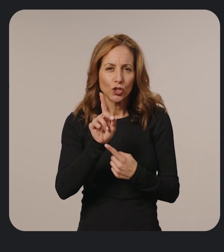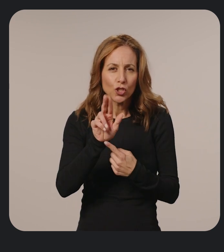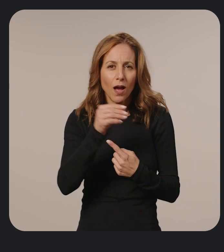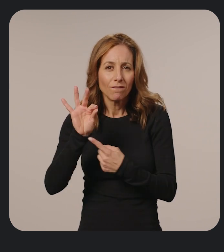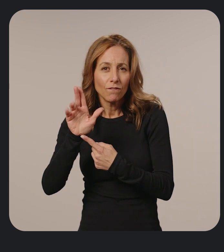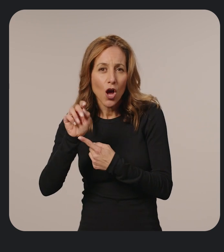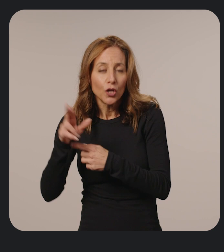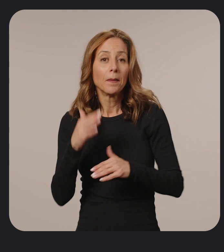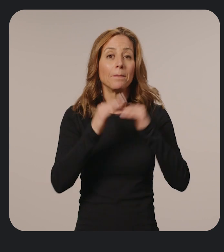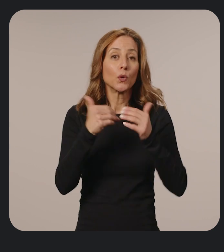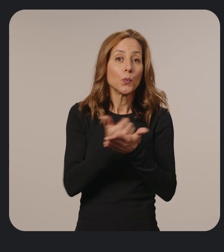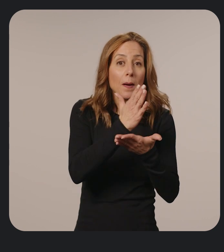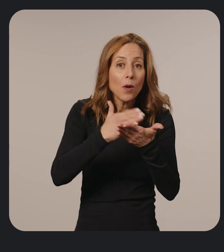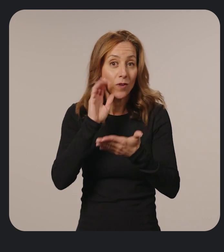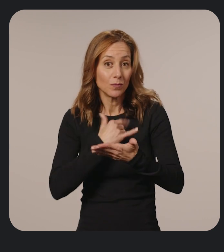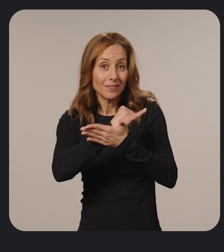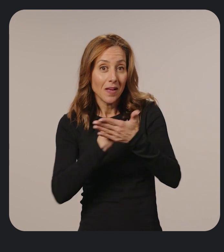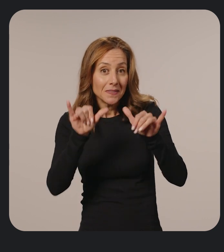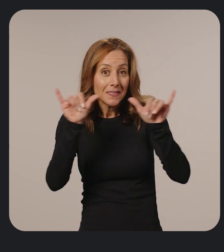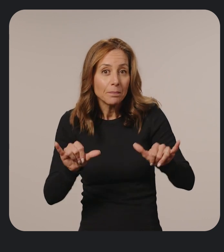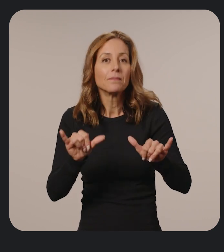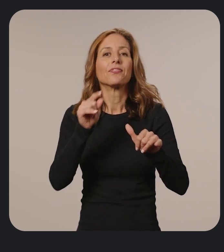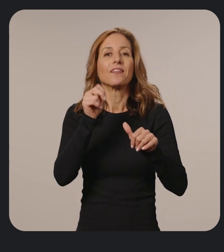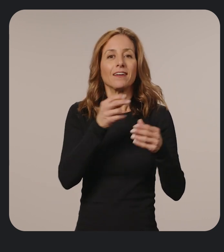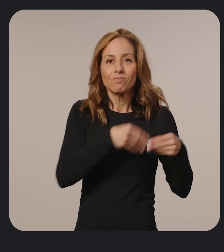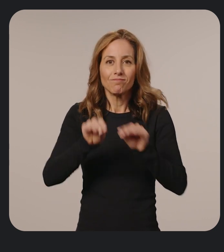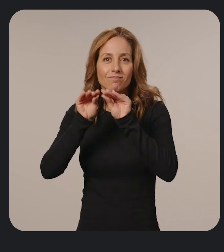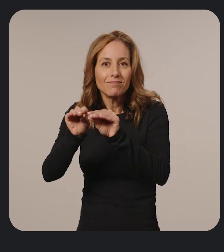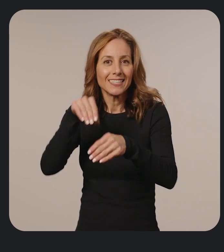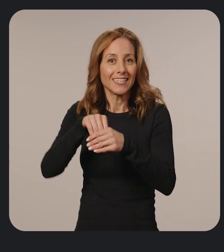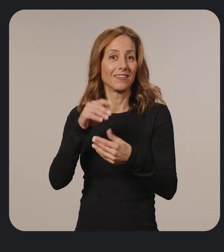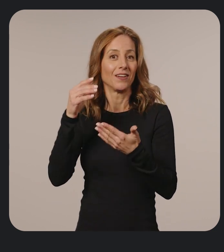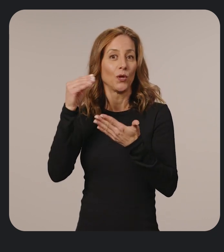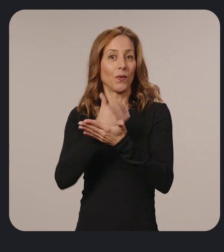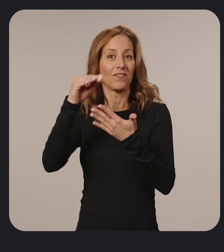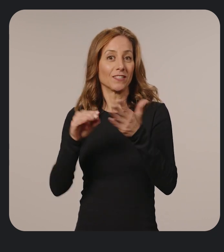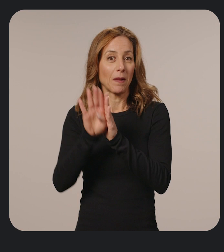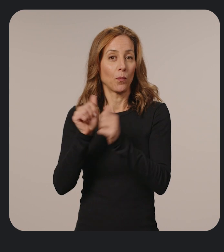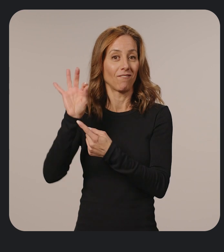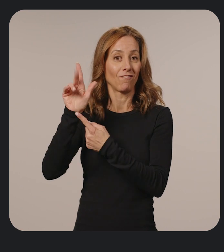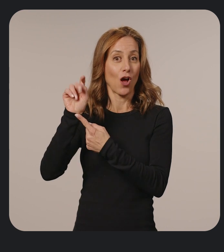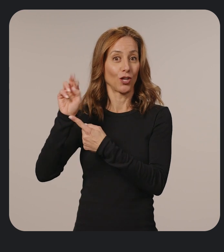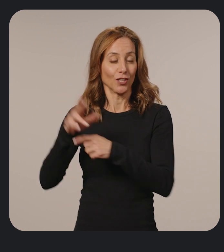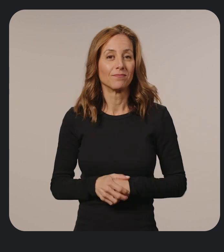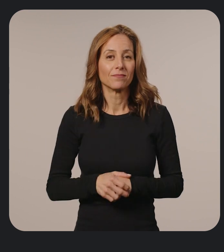and Flutter, build new components for our design system, and then carry that into new feature development with Flutter.